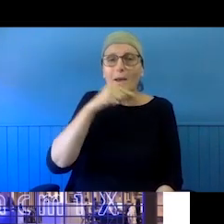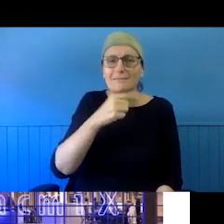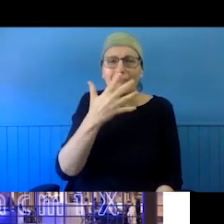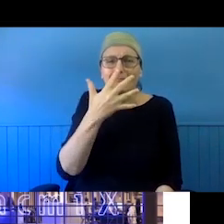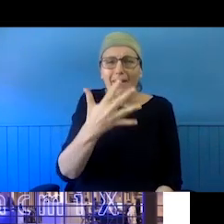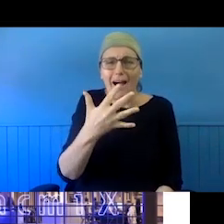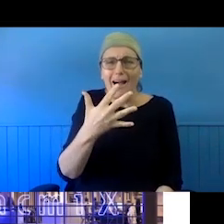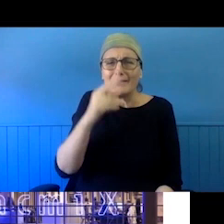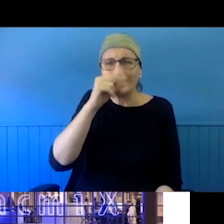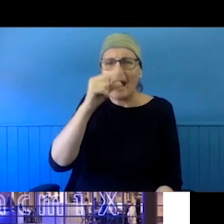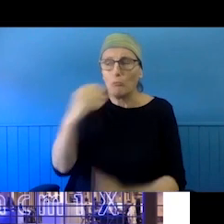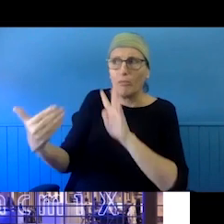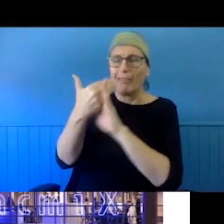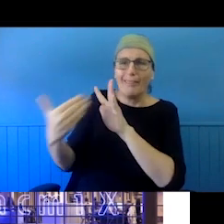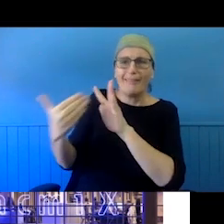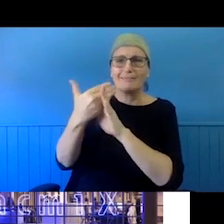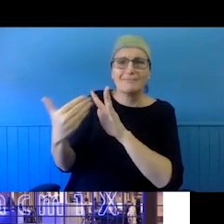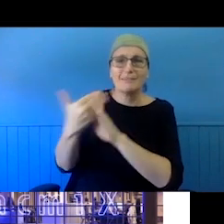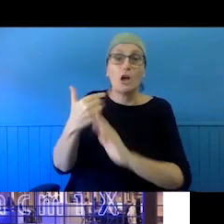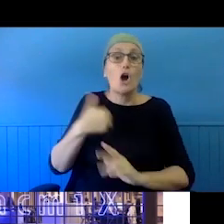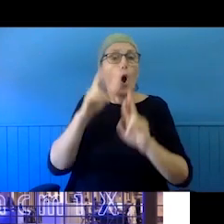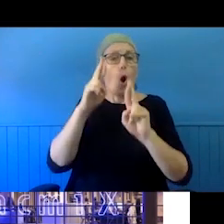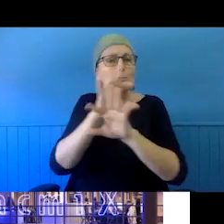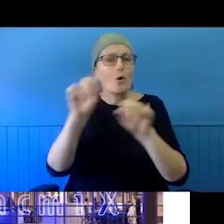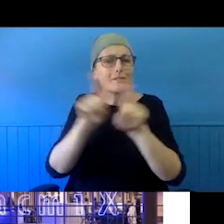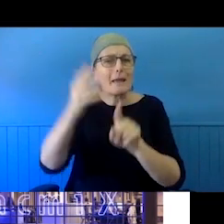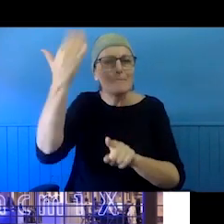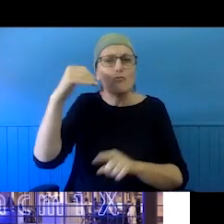won't have some co-presenters like that BBC excerpt, but I'll power on